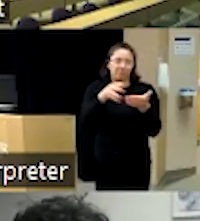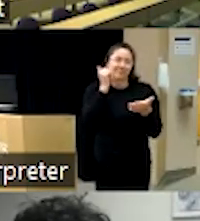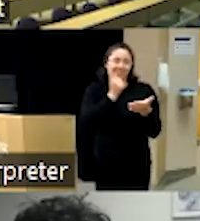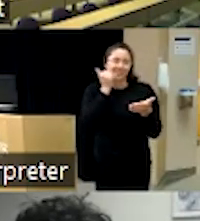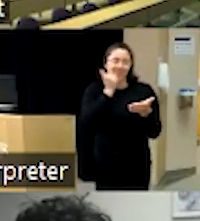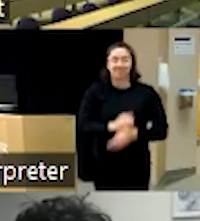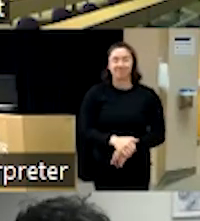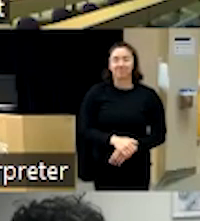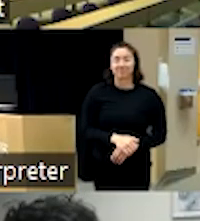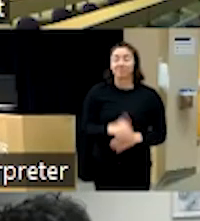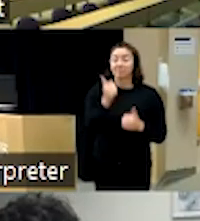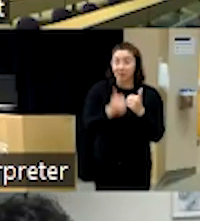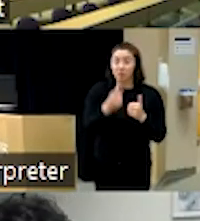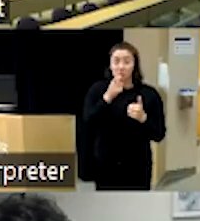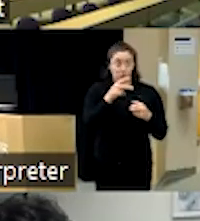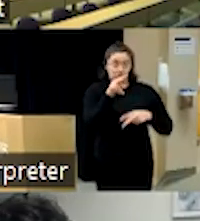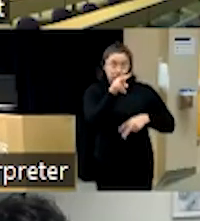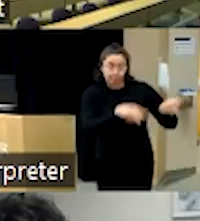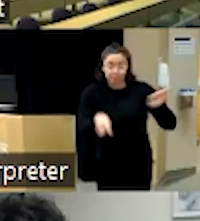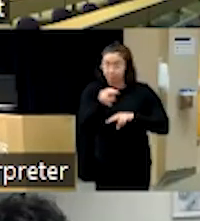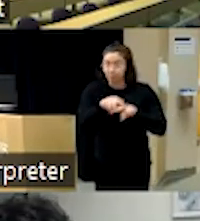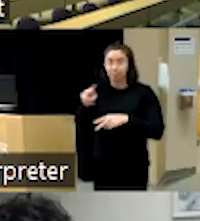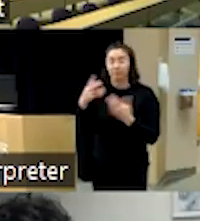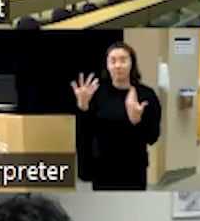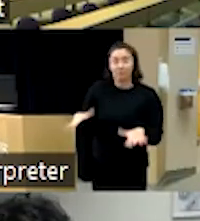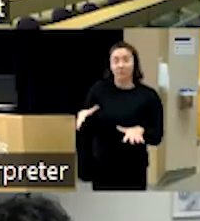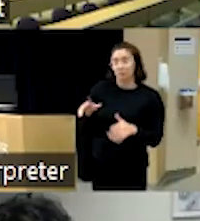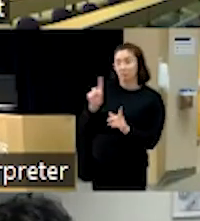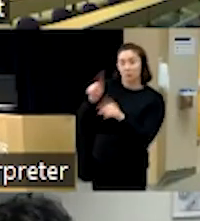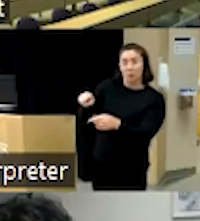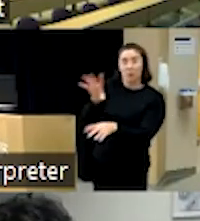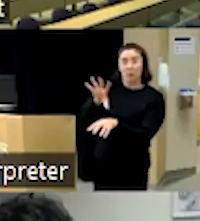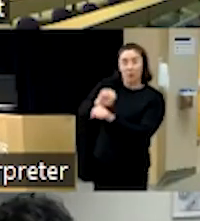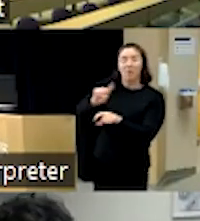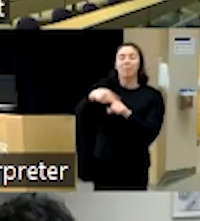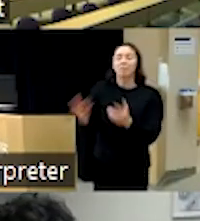has seen the patient we have a team meeting um and discuss whether the patient is eligible for the